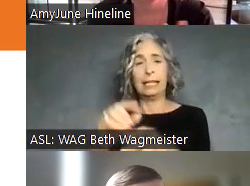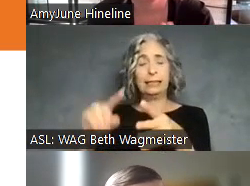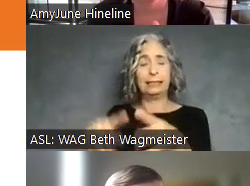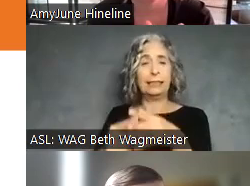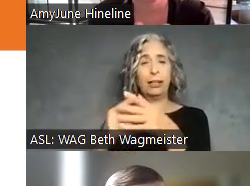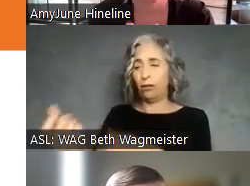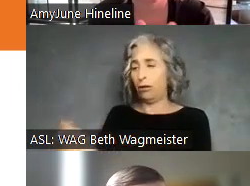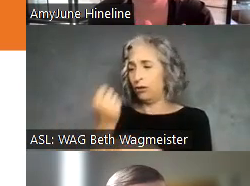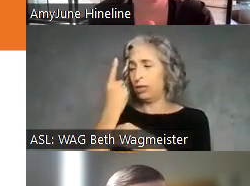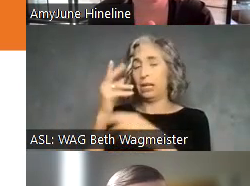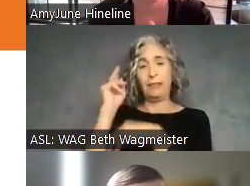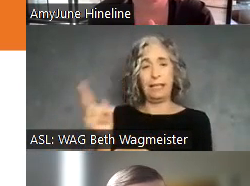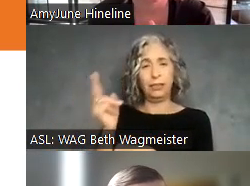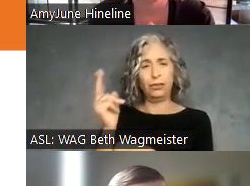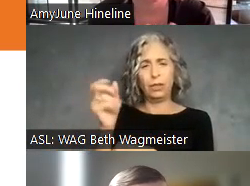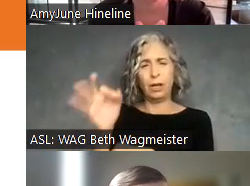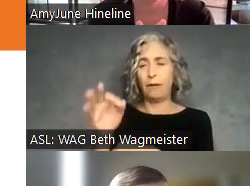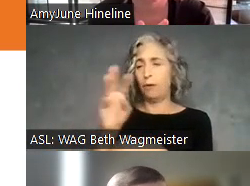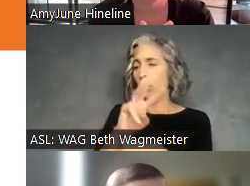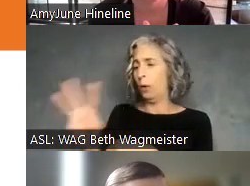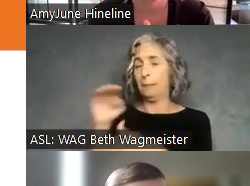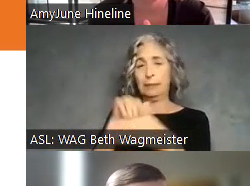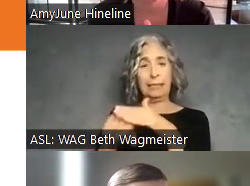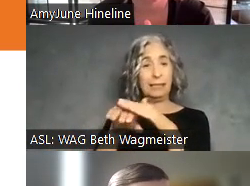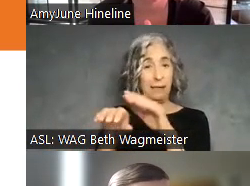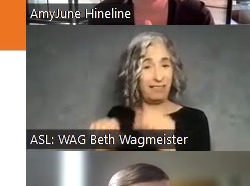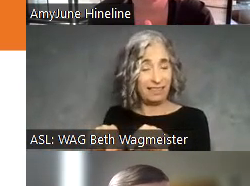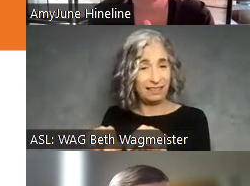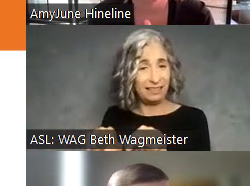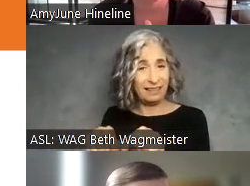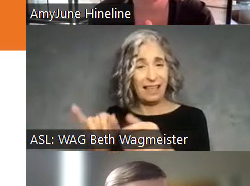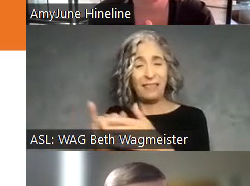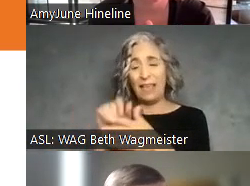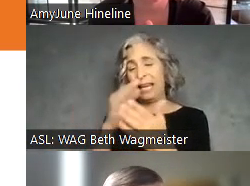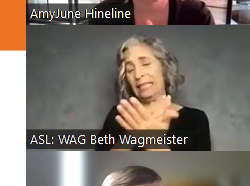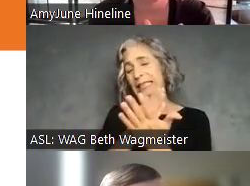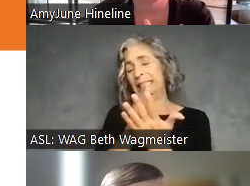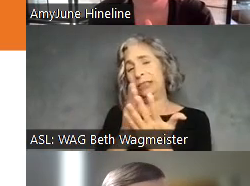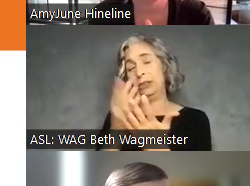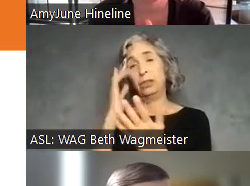For upcoming IAAP webinars, we have on June 27, Embracing the